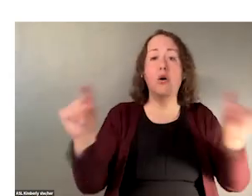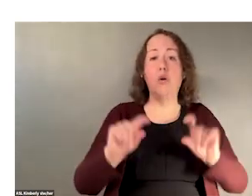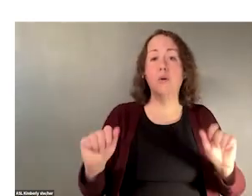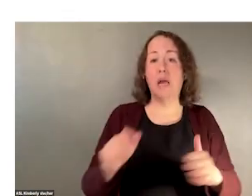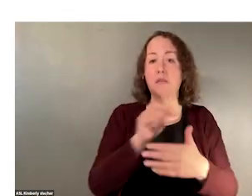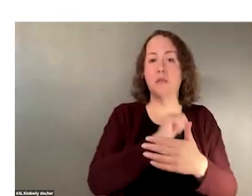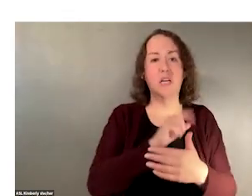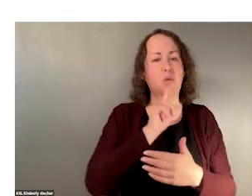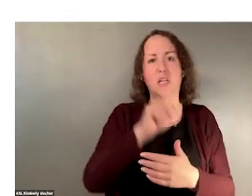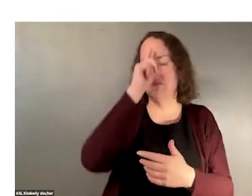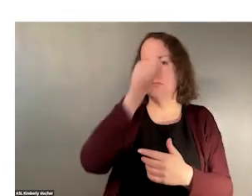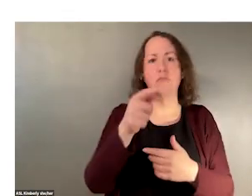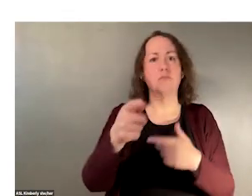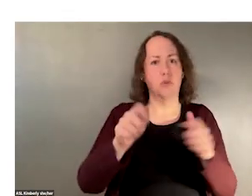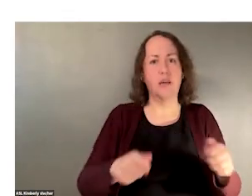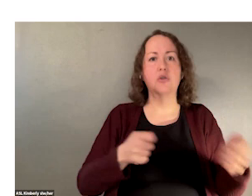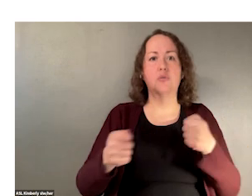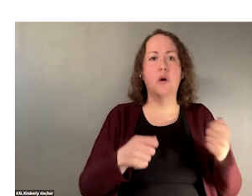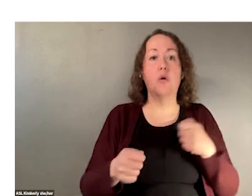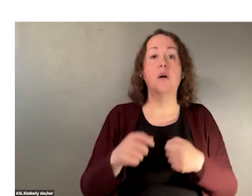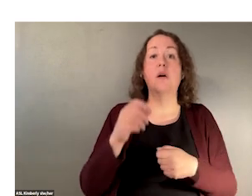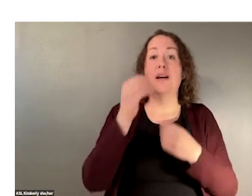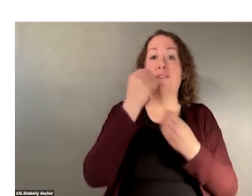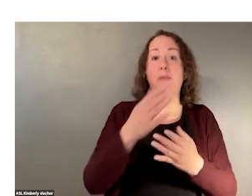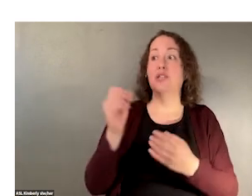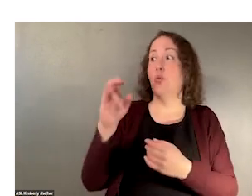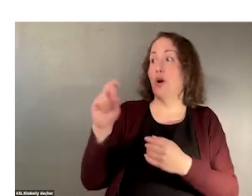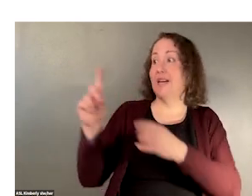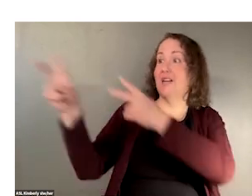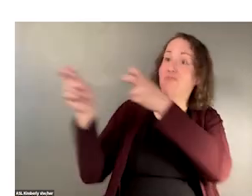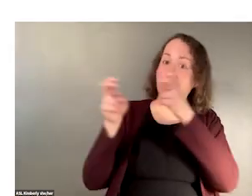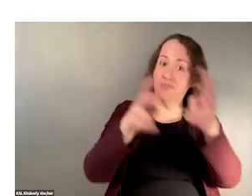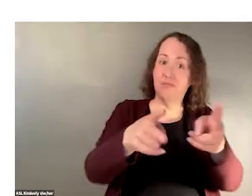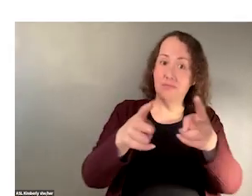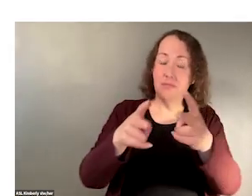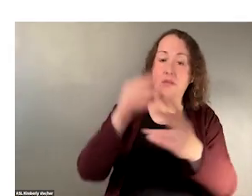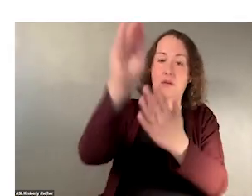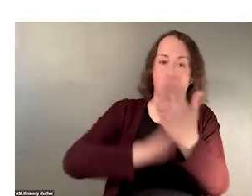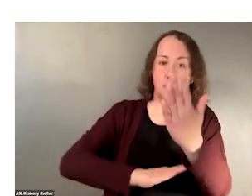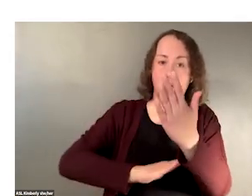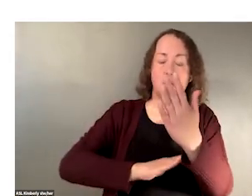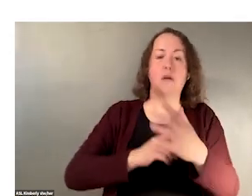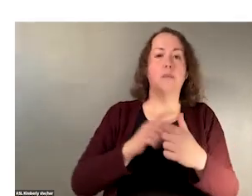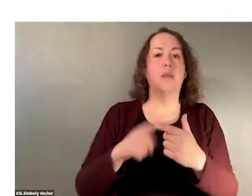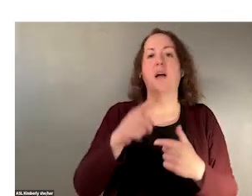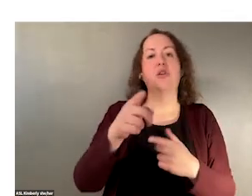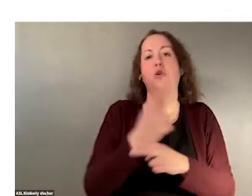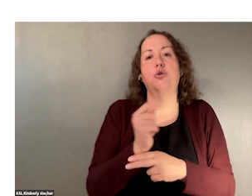So the information is pulled in from ORCID. It's used to prepopulate the form, and then you use it as you see fit.